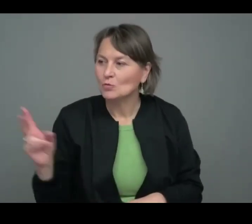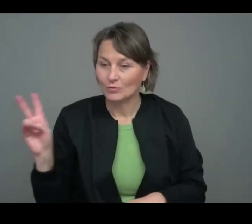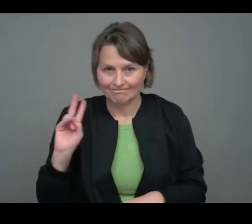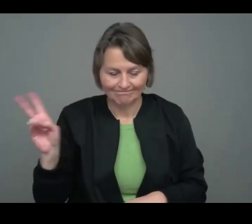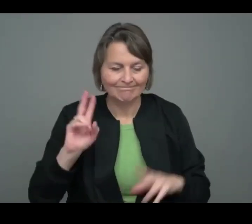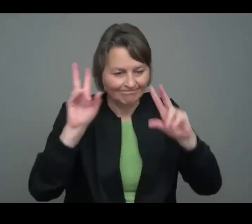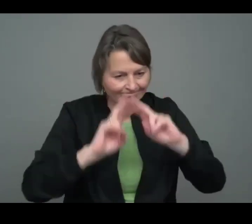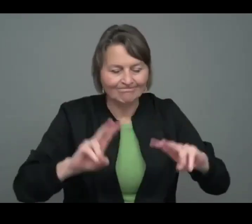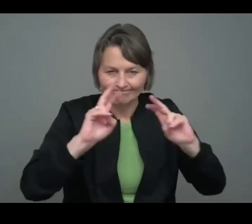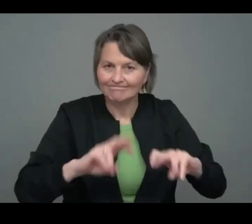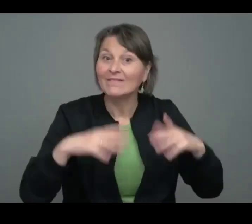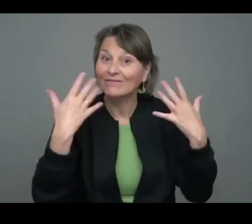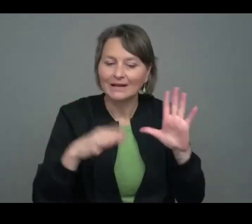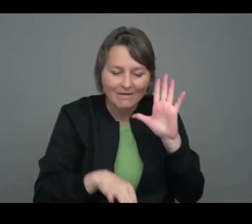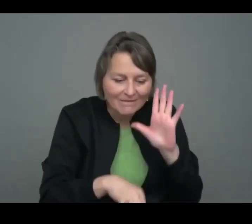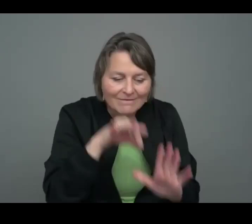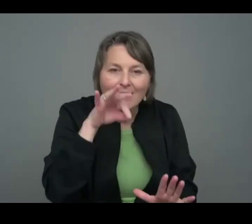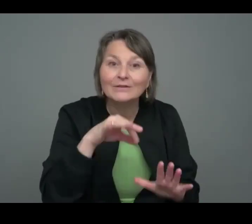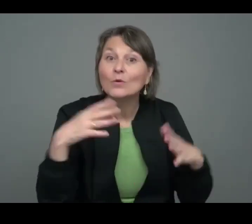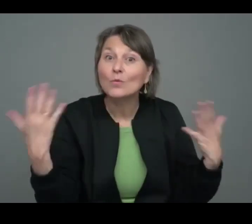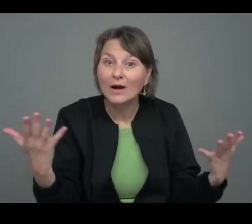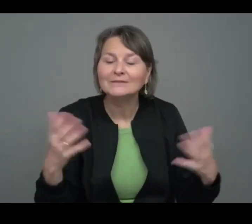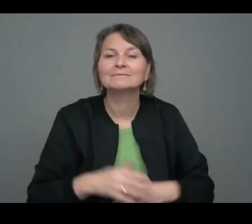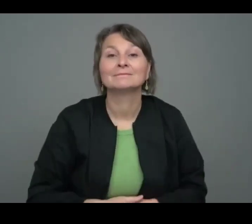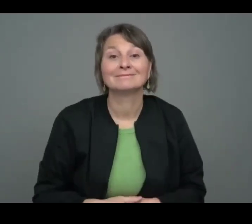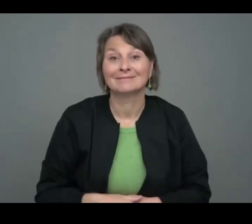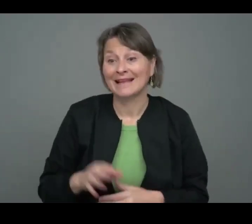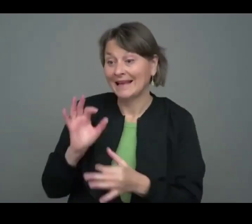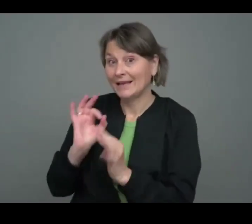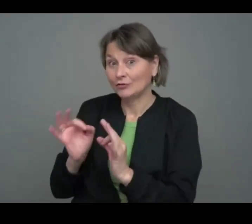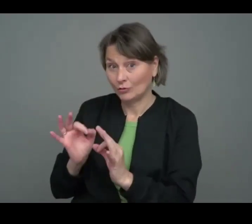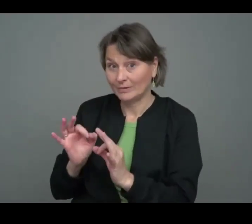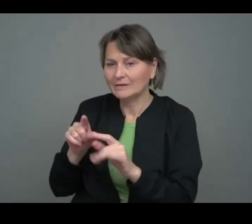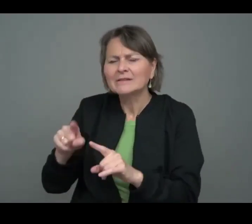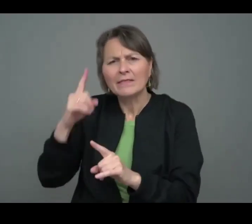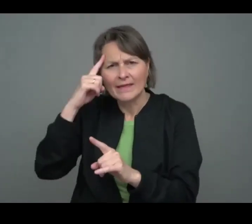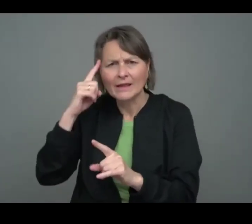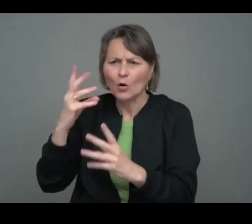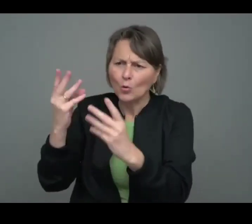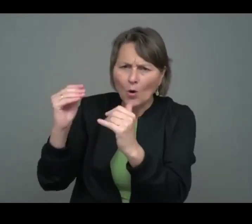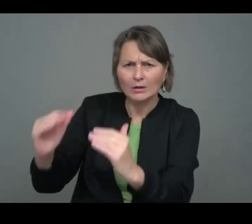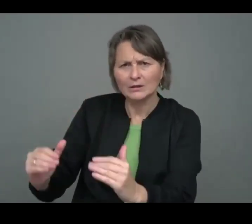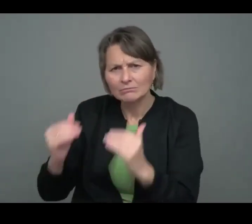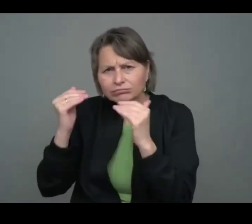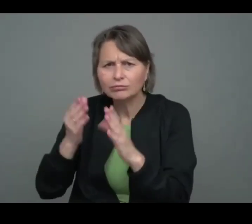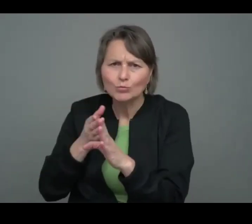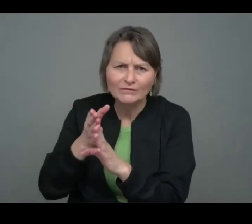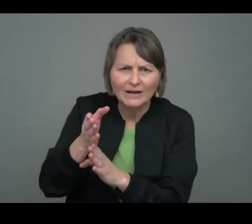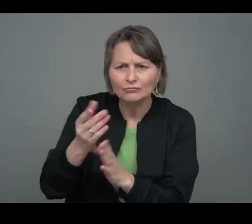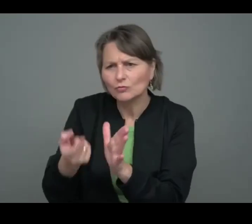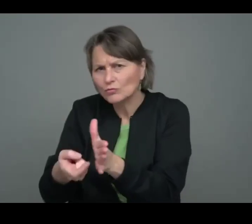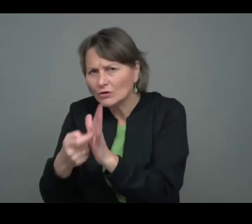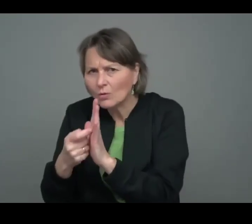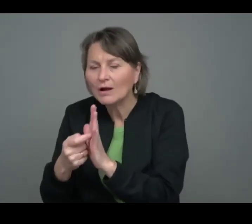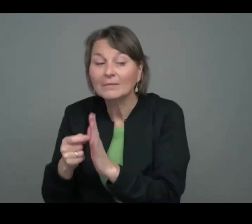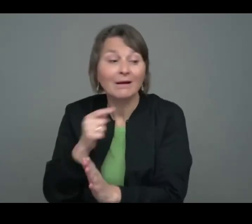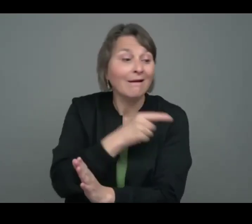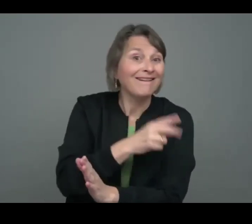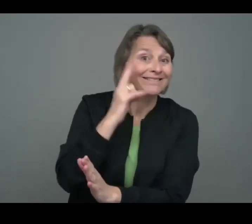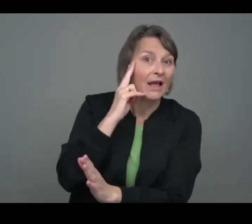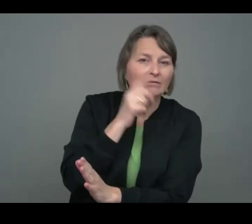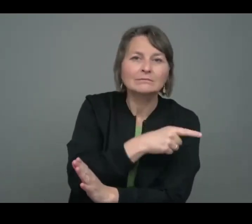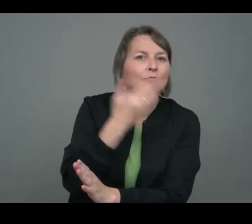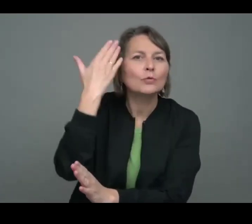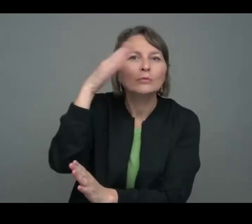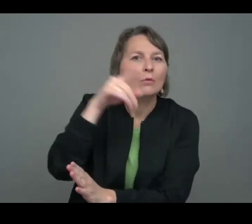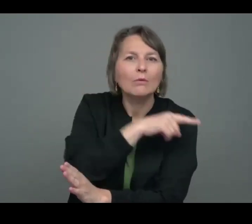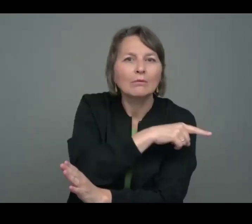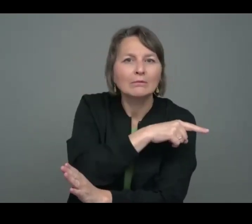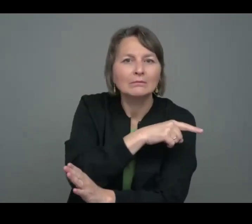on the topic of quality. We collected many findings also on how to enhance the profession,